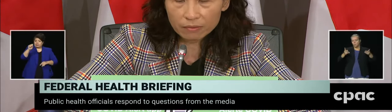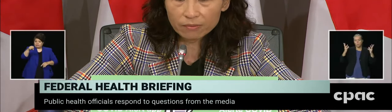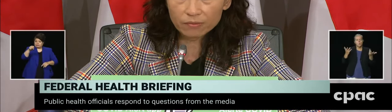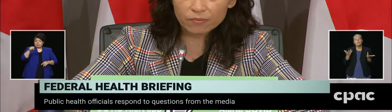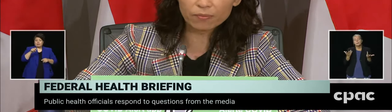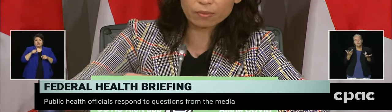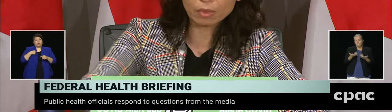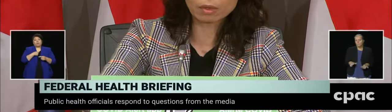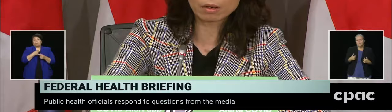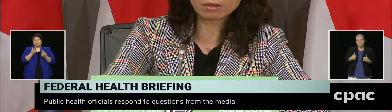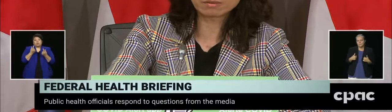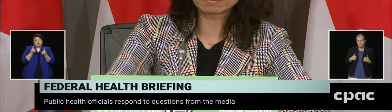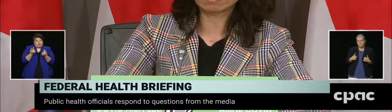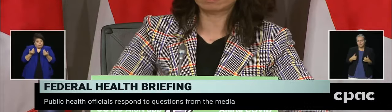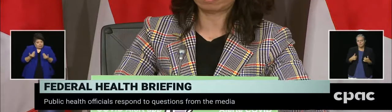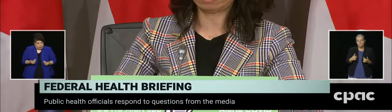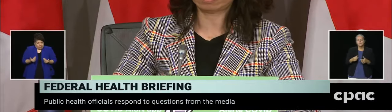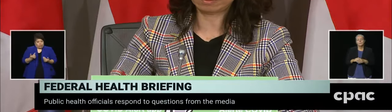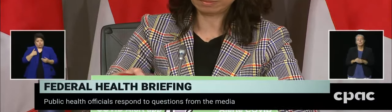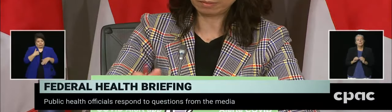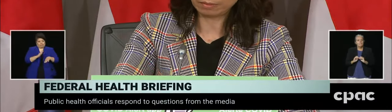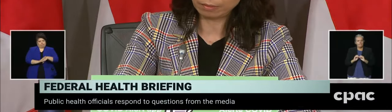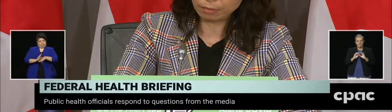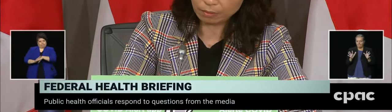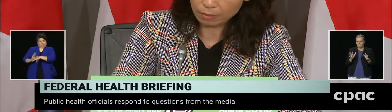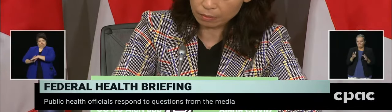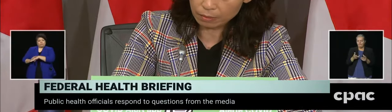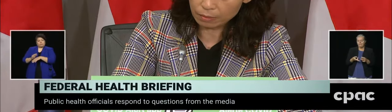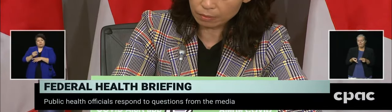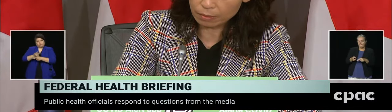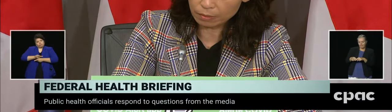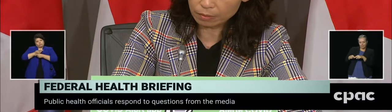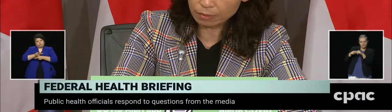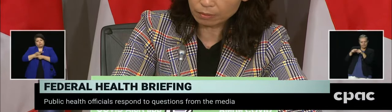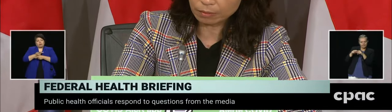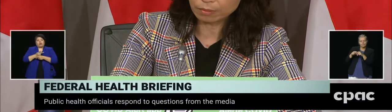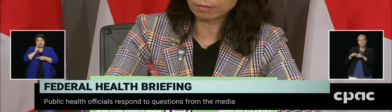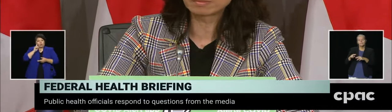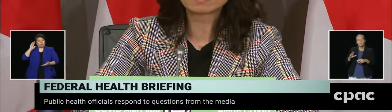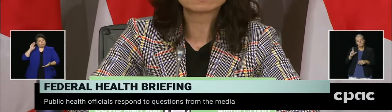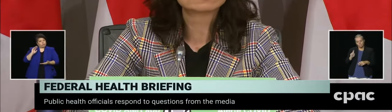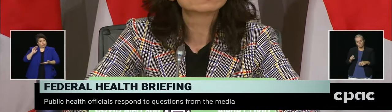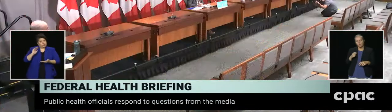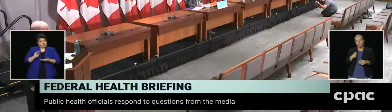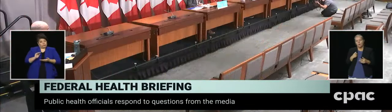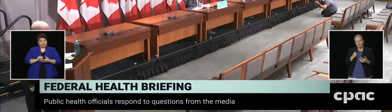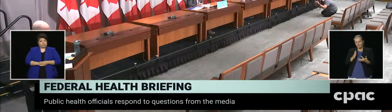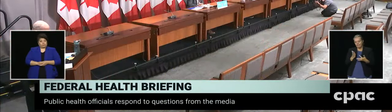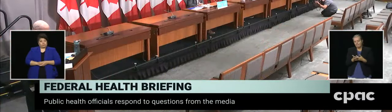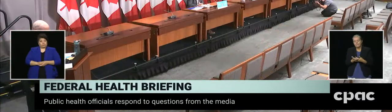BUT THERE IS SOMETHING THAT WE CAN DO RIGHT NOW TO SLOW IT